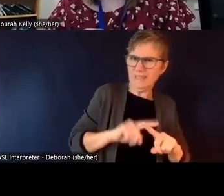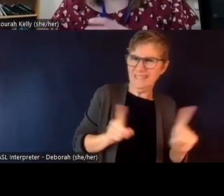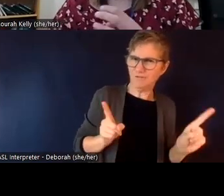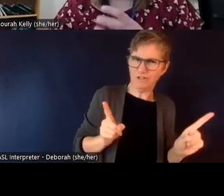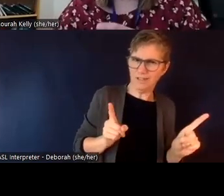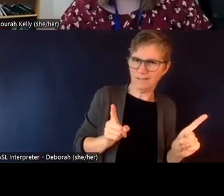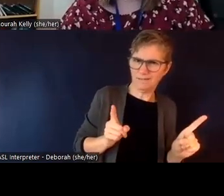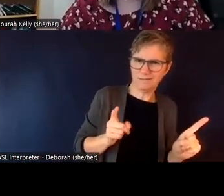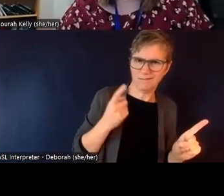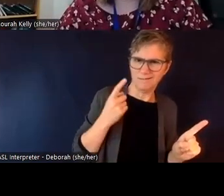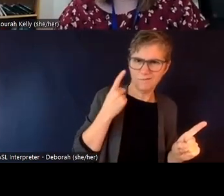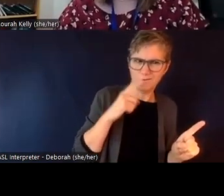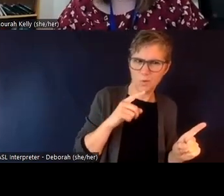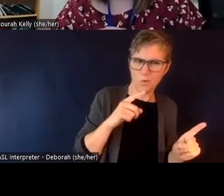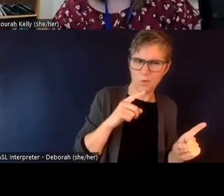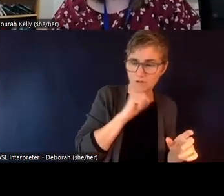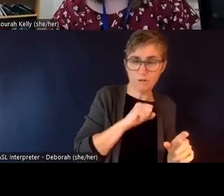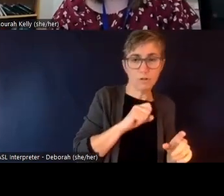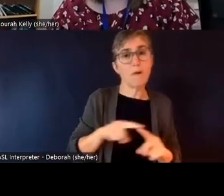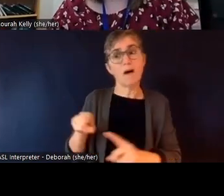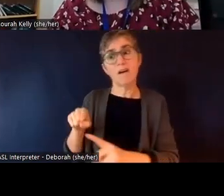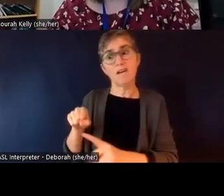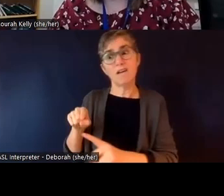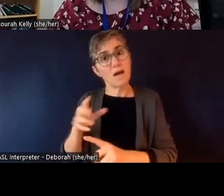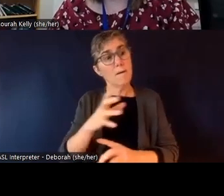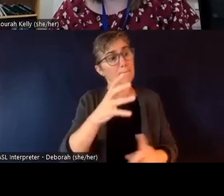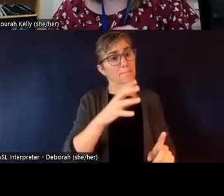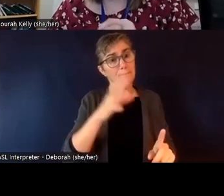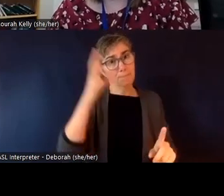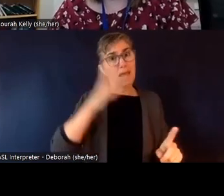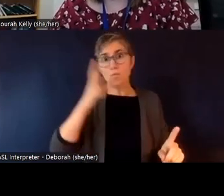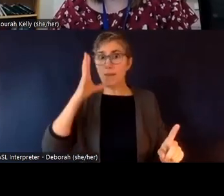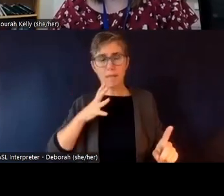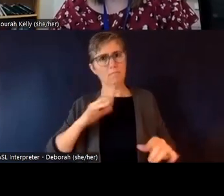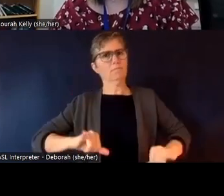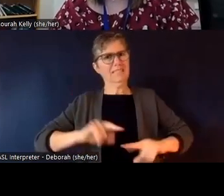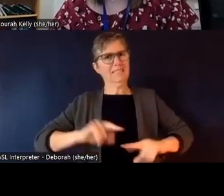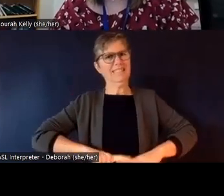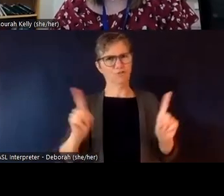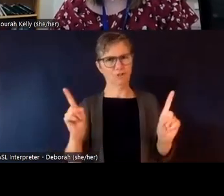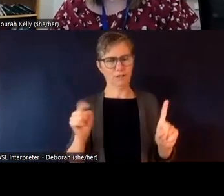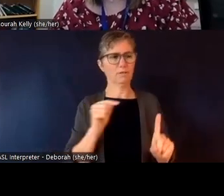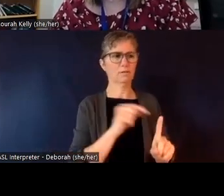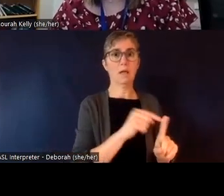So men had a higher odds than women of thoughts of suicide and binge drinking.